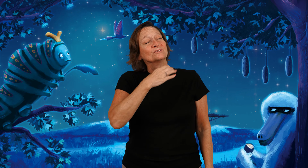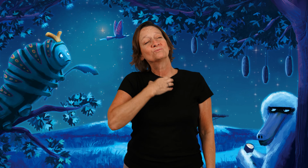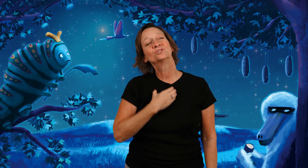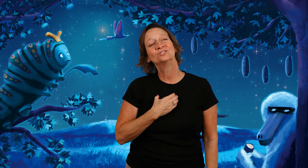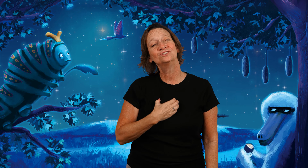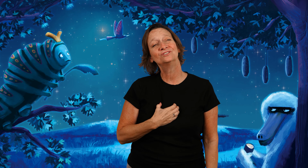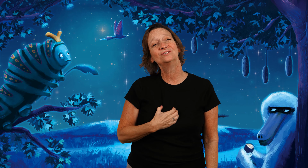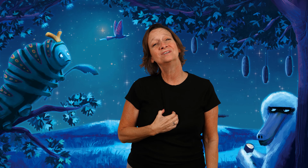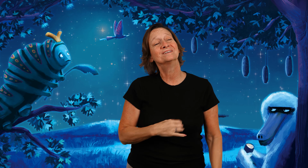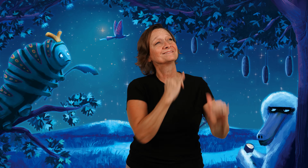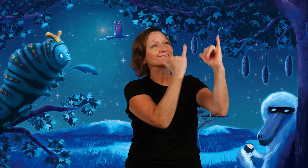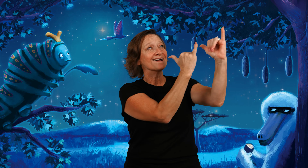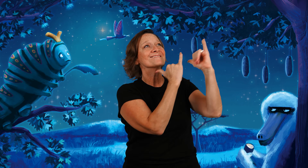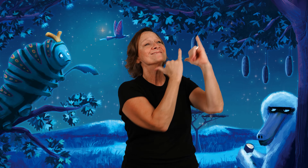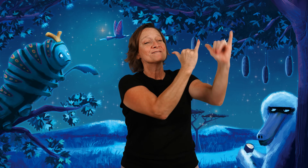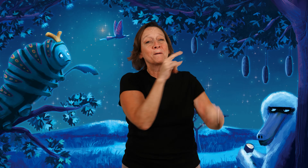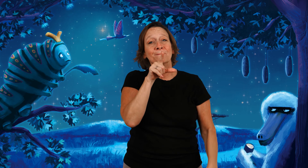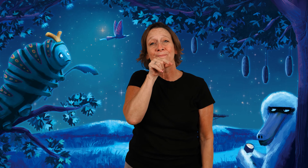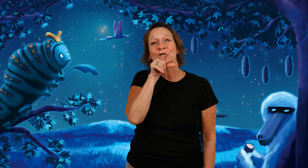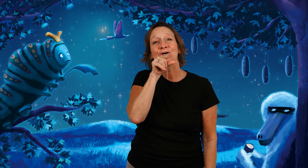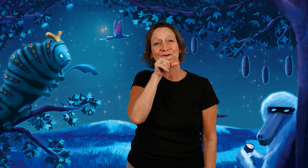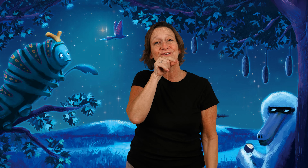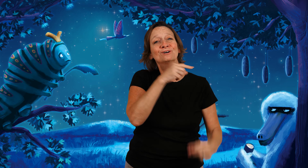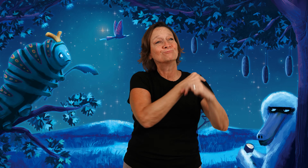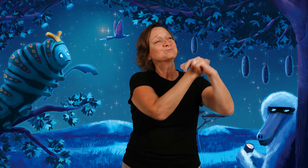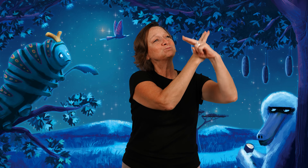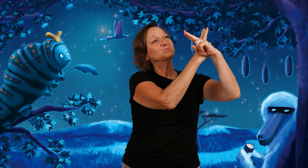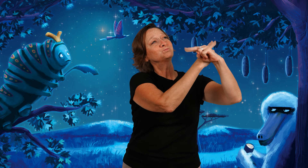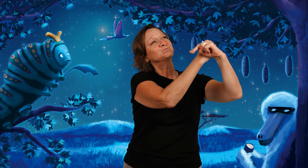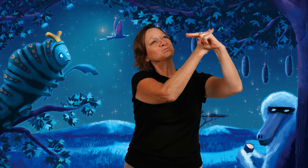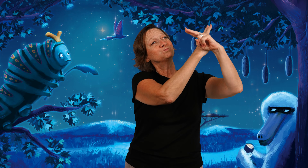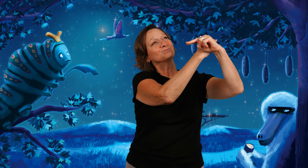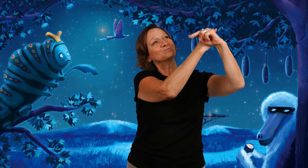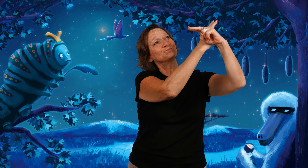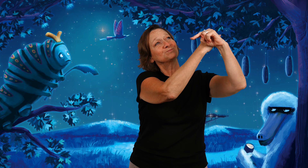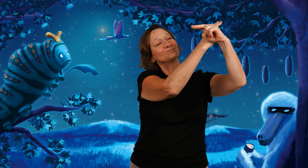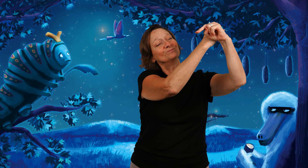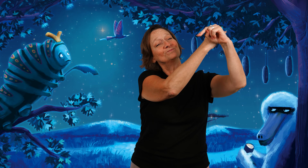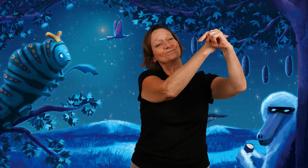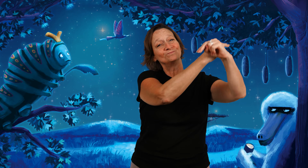“Oh, I wish I could be like Bird and fly.”